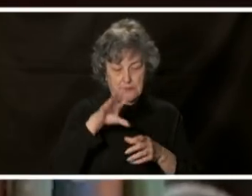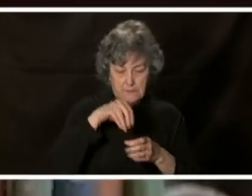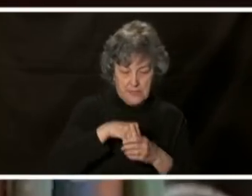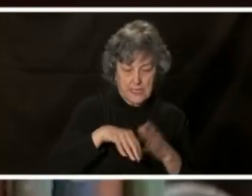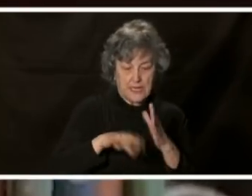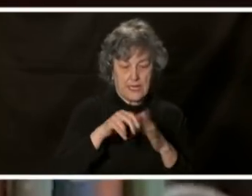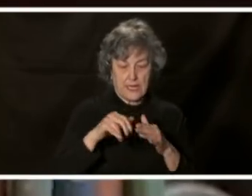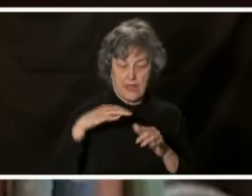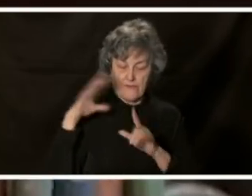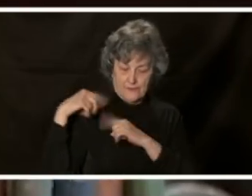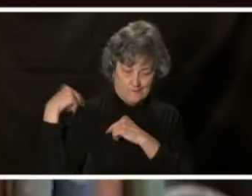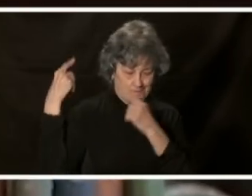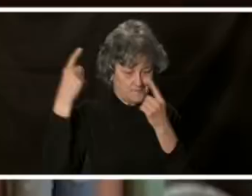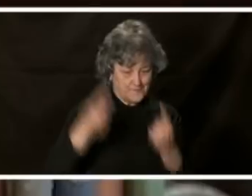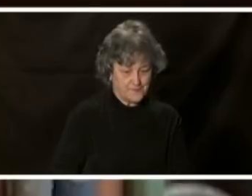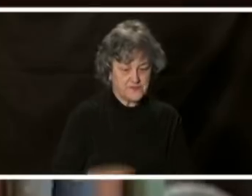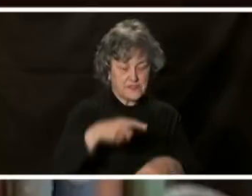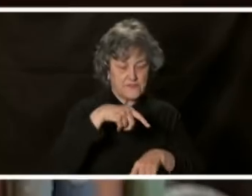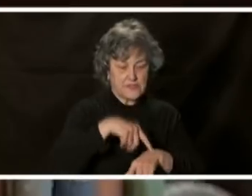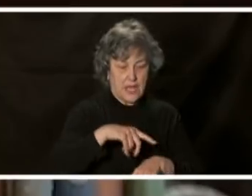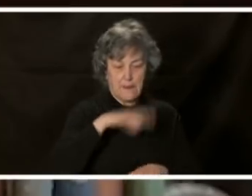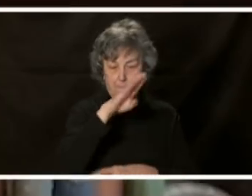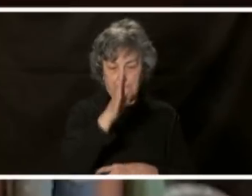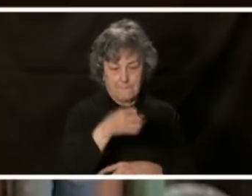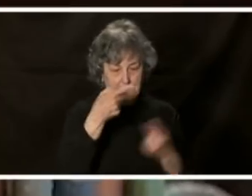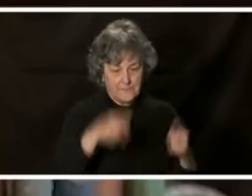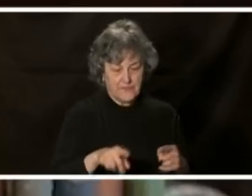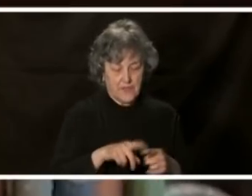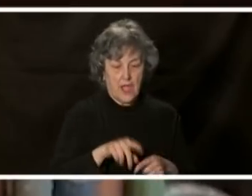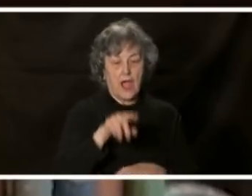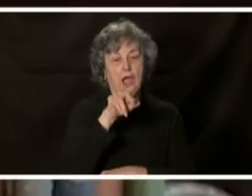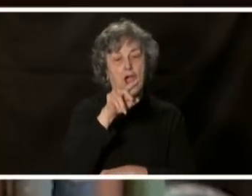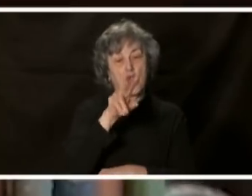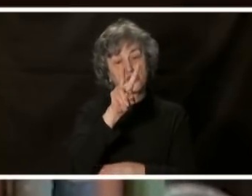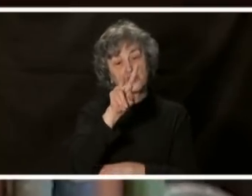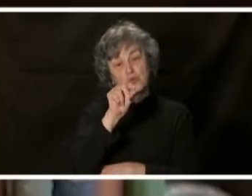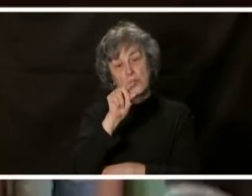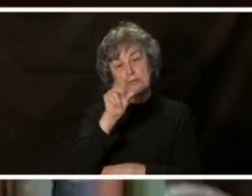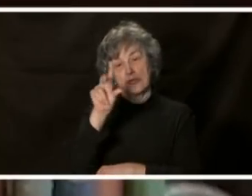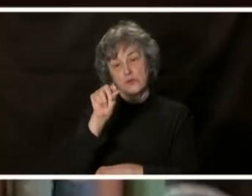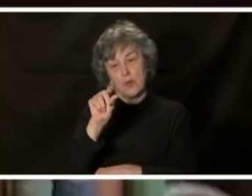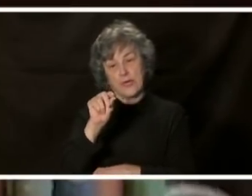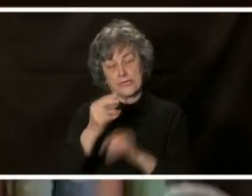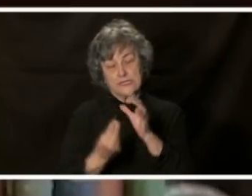OUR SPRING 2020 VIRTUAL COMMENCEMENT CEREMONY.